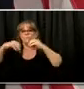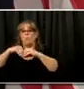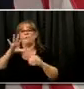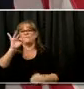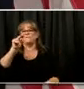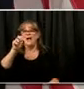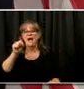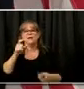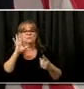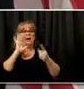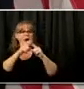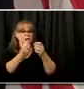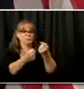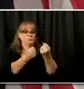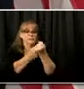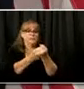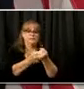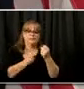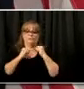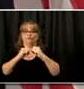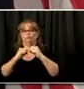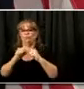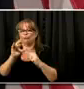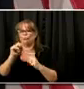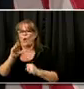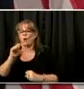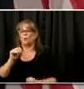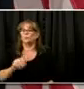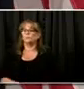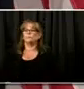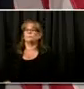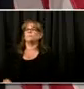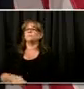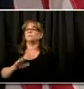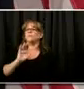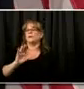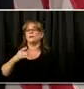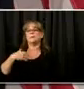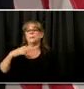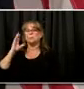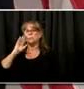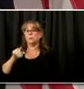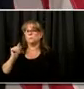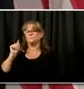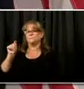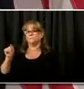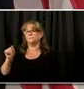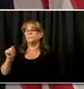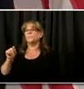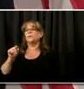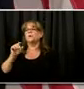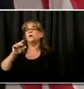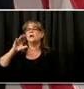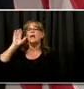We-, I would mention, by the way, as you know, there were only a handful of-, and now there’s some NFL teams under quarantine. There might be some alterations to